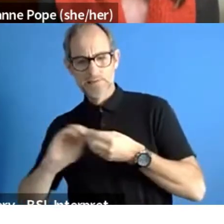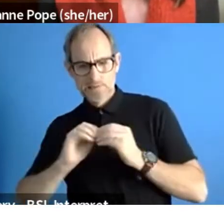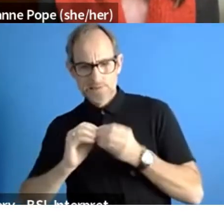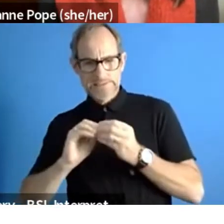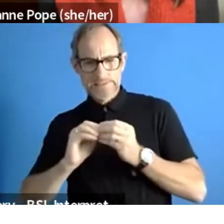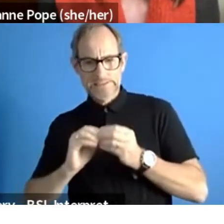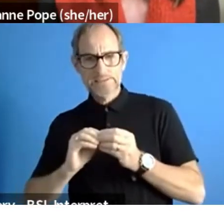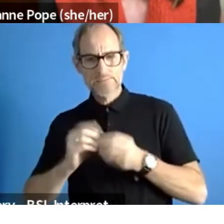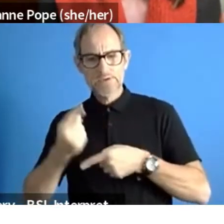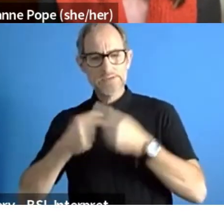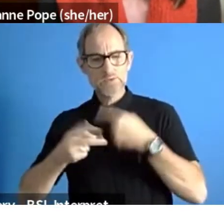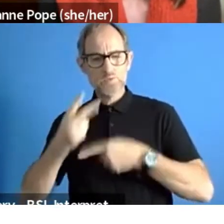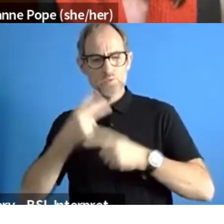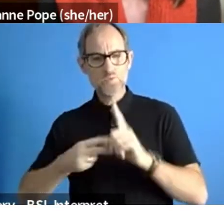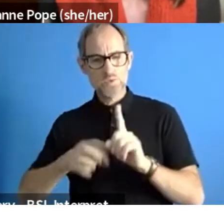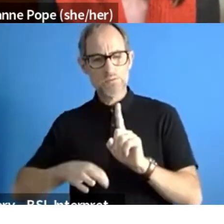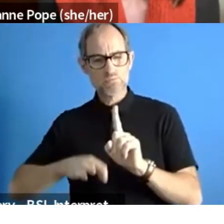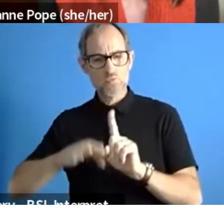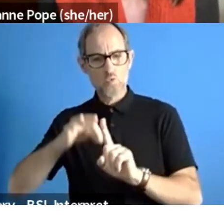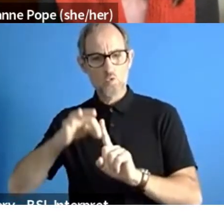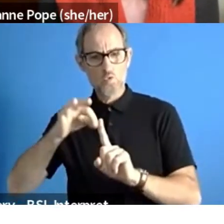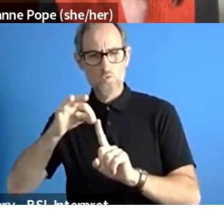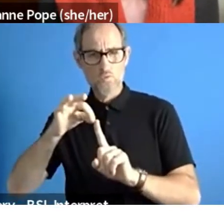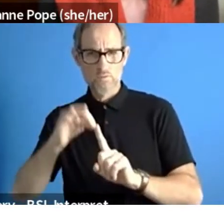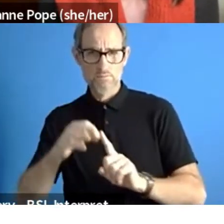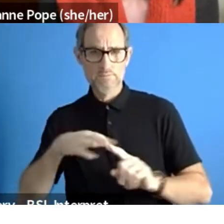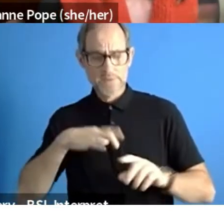previous years so we were able to focus on making those changes in the